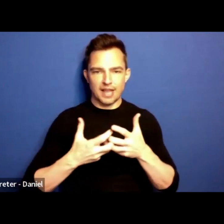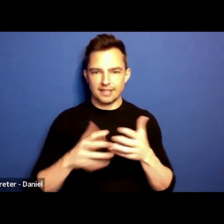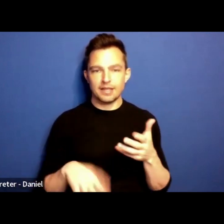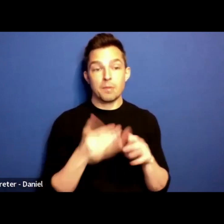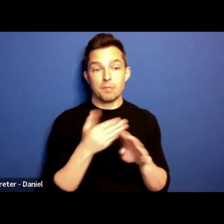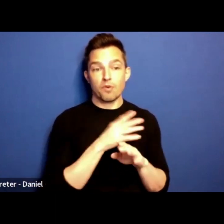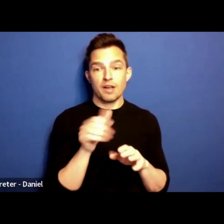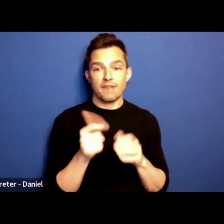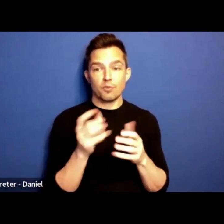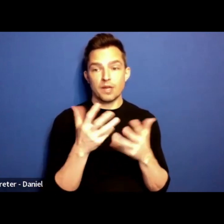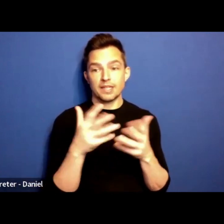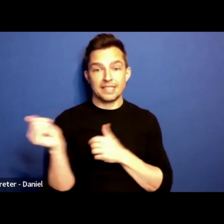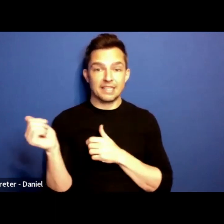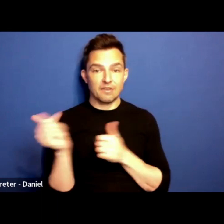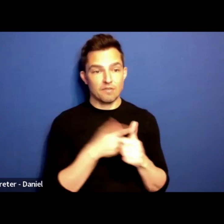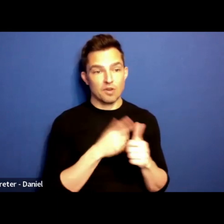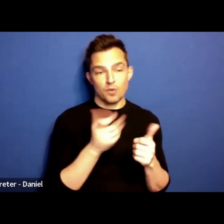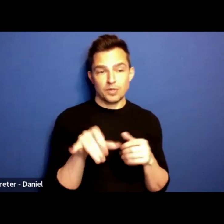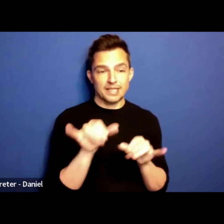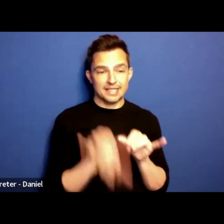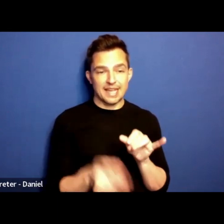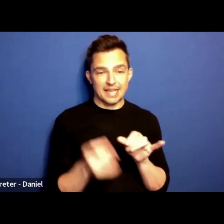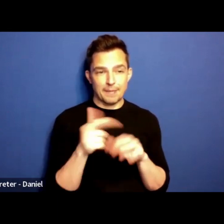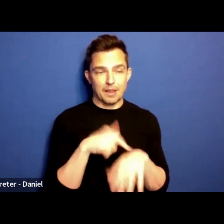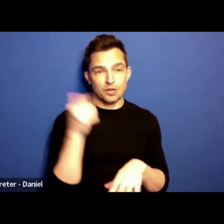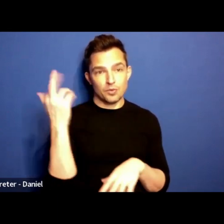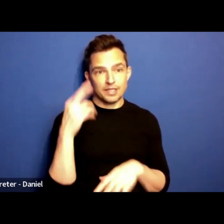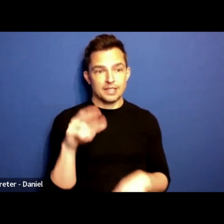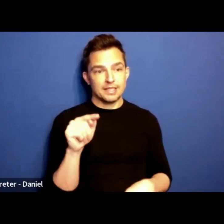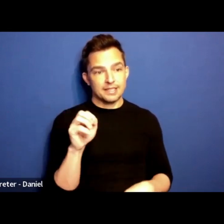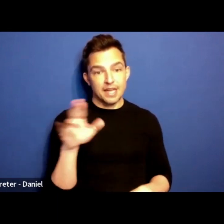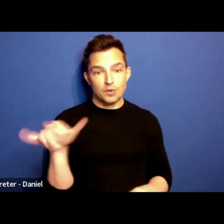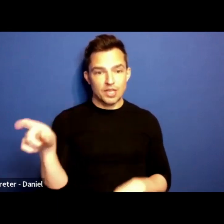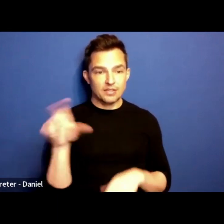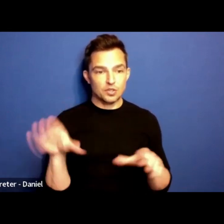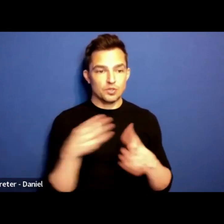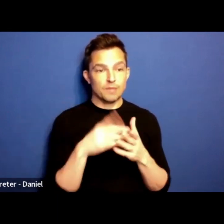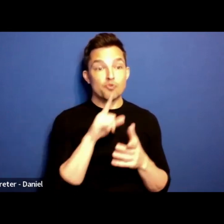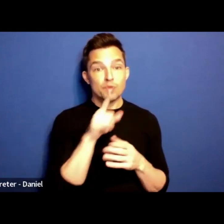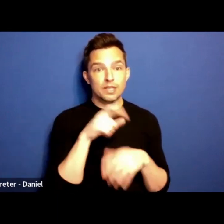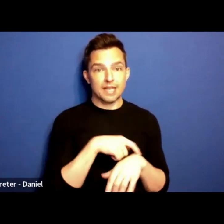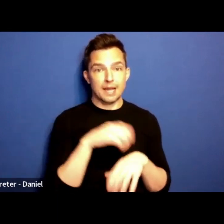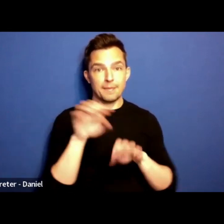needs to do some real time evaluation questions. But let me just, you know, quickly thank